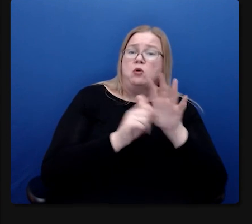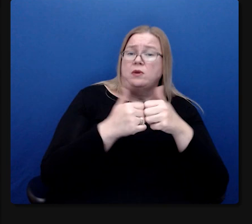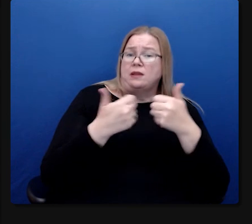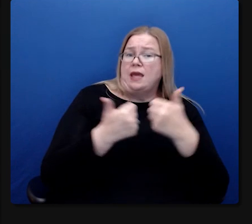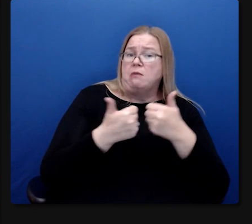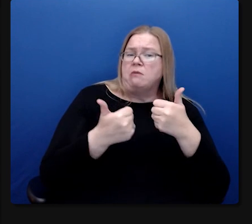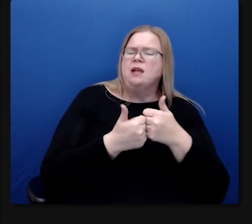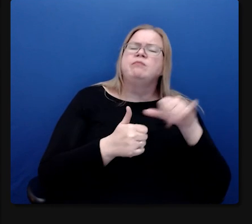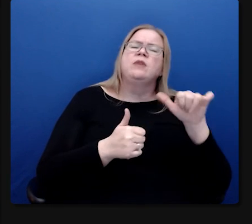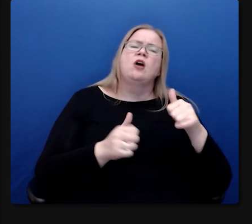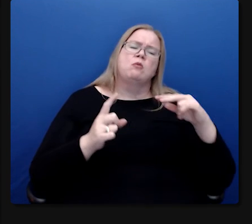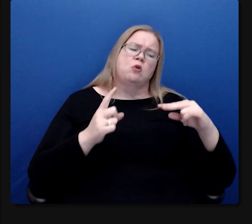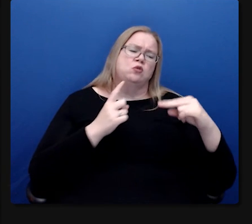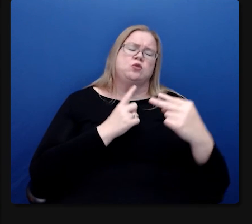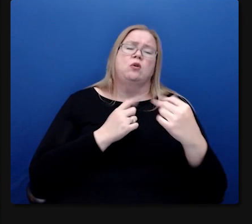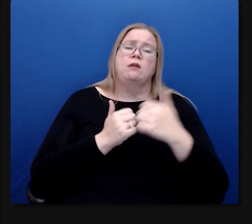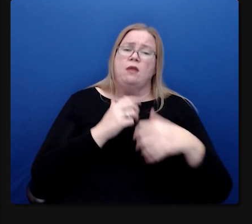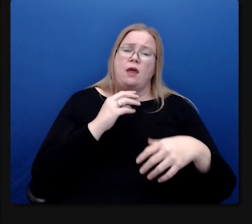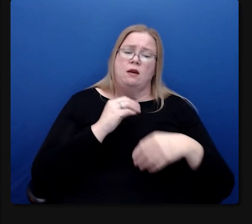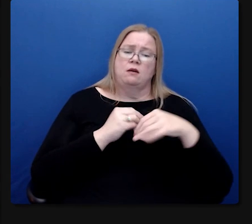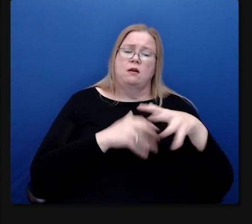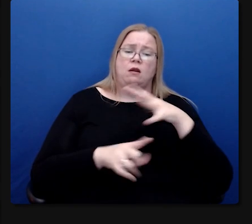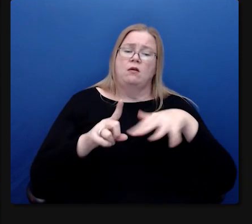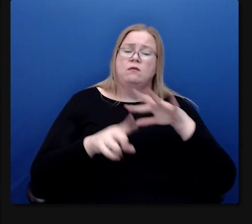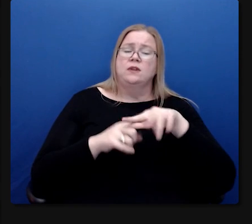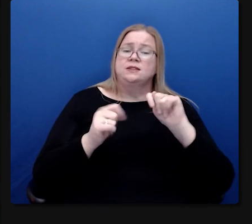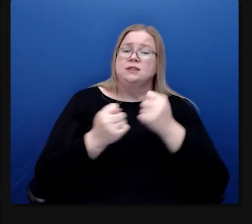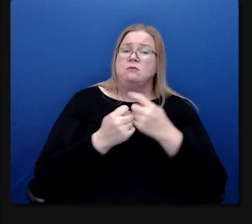We're also thinking about other personas that make up the team in game development.